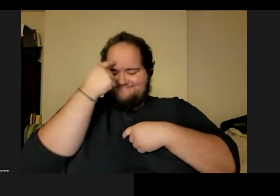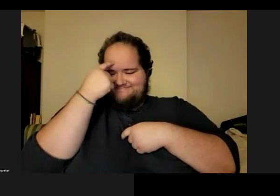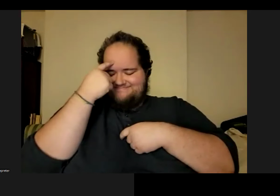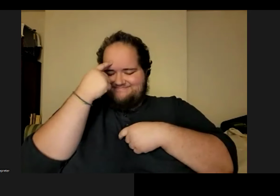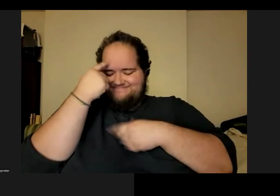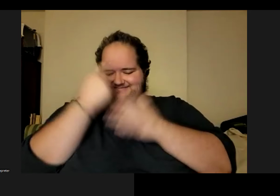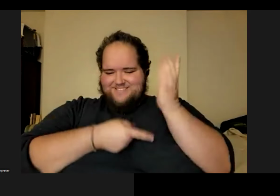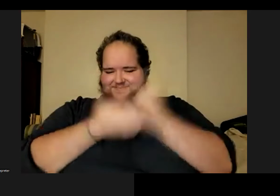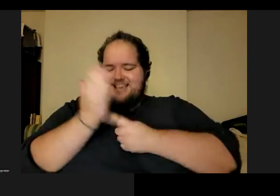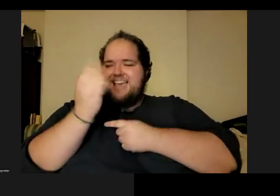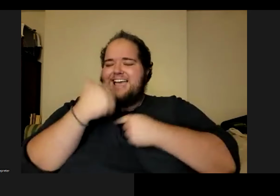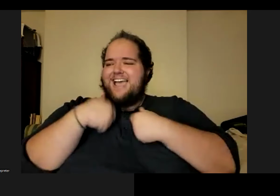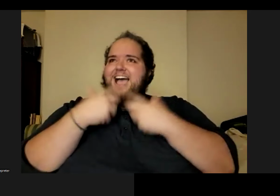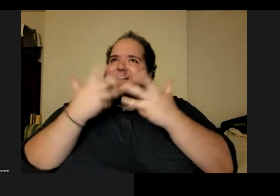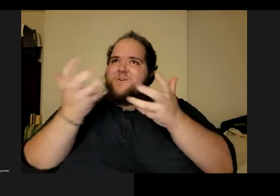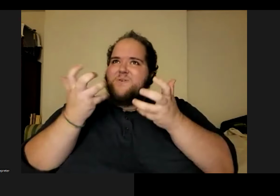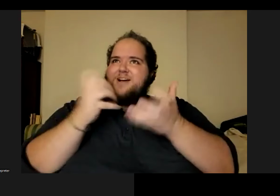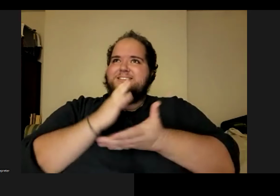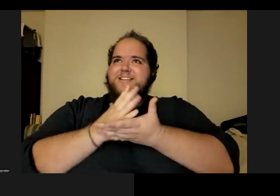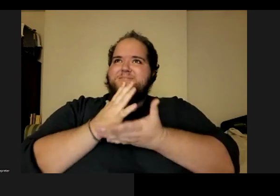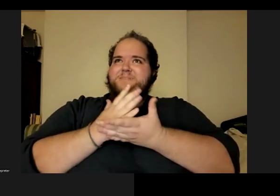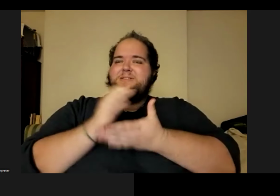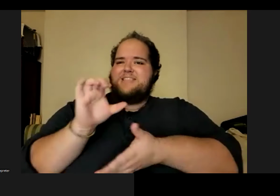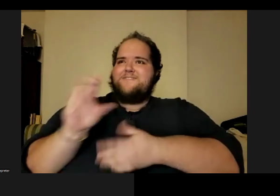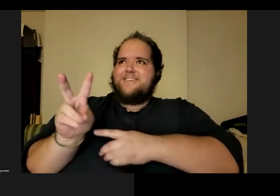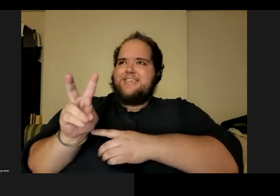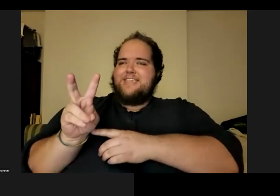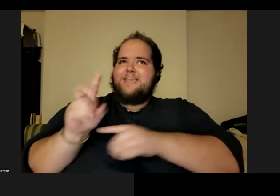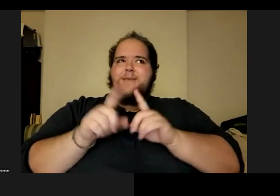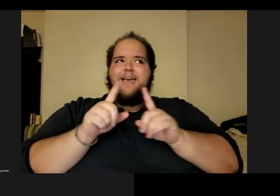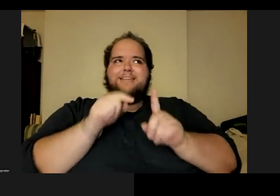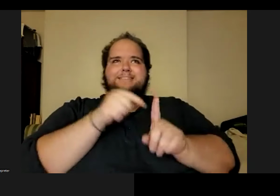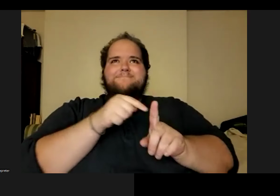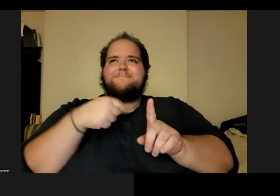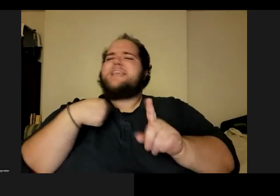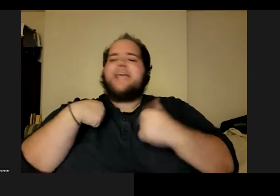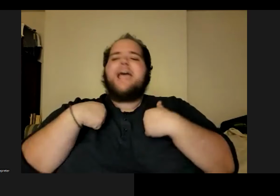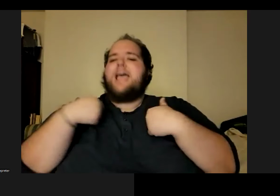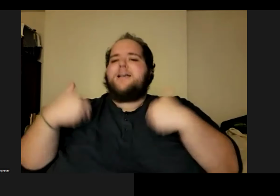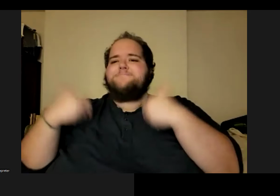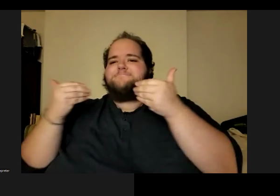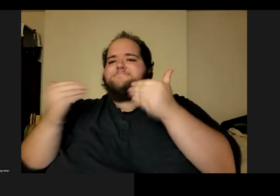a couple interesting things. So I think I'm gonna dive directly into CVs right now.